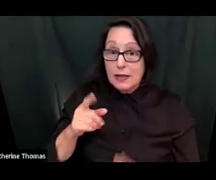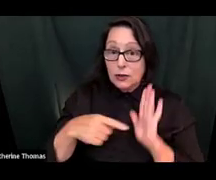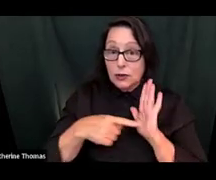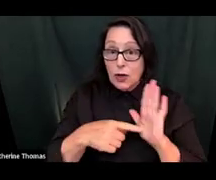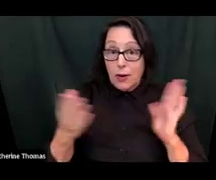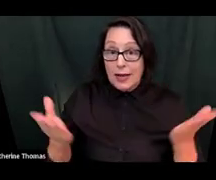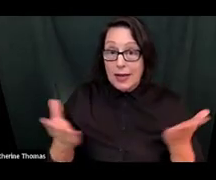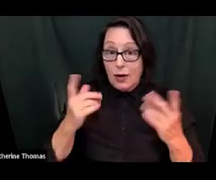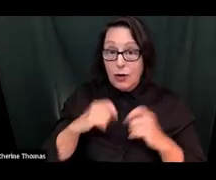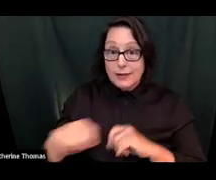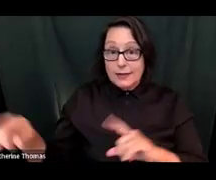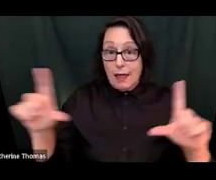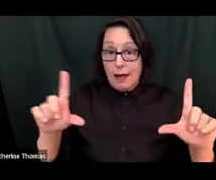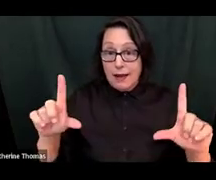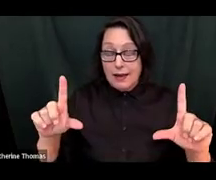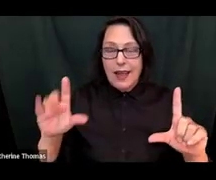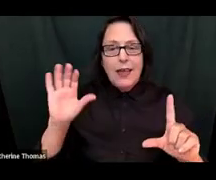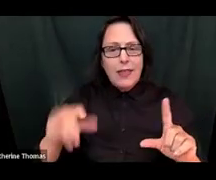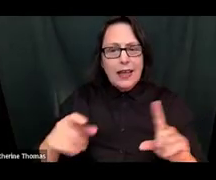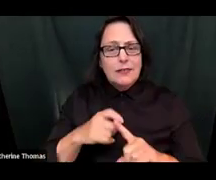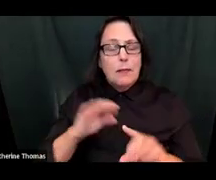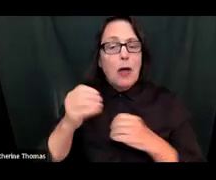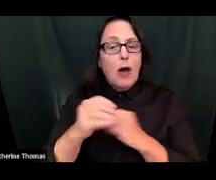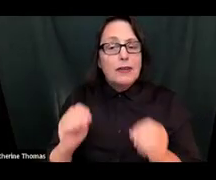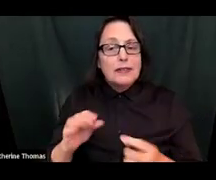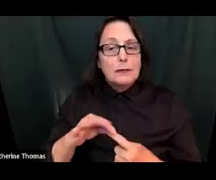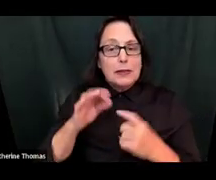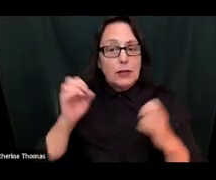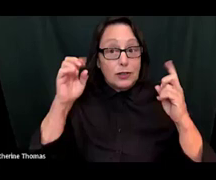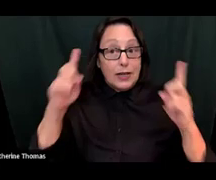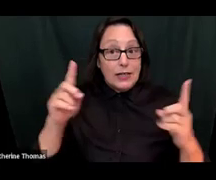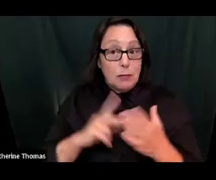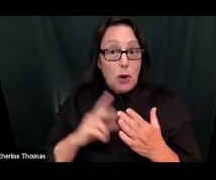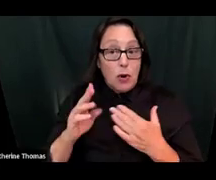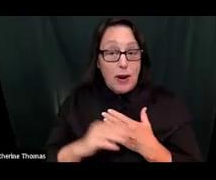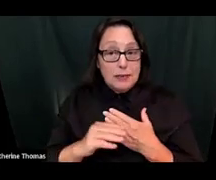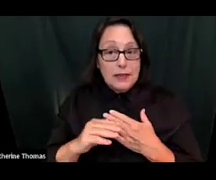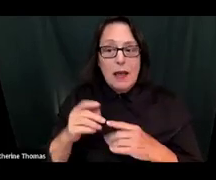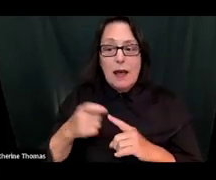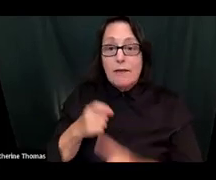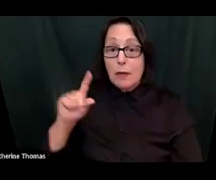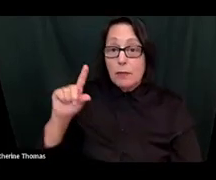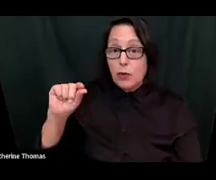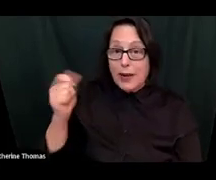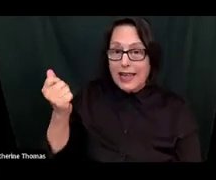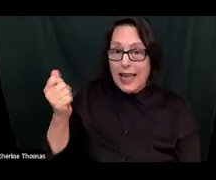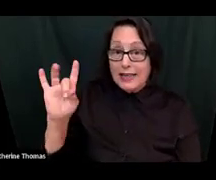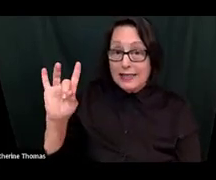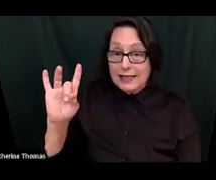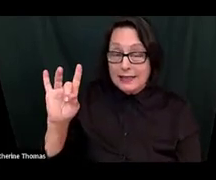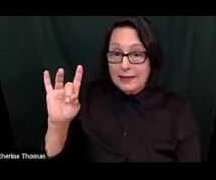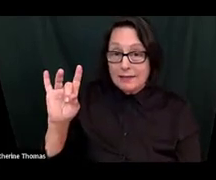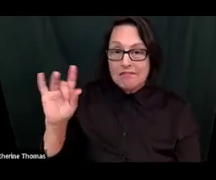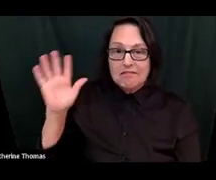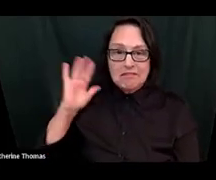presented on this slide is from the Office of Special Education Programs from 2018. Every